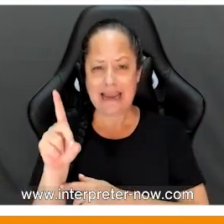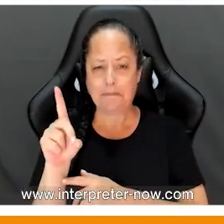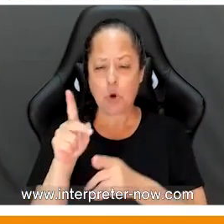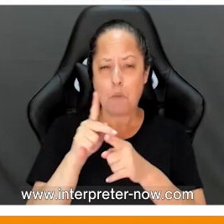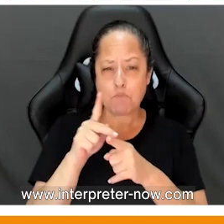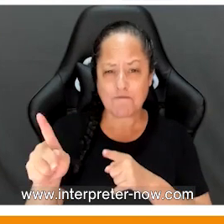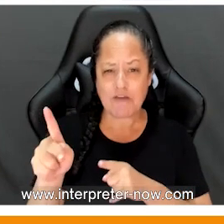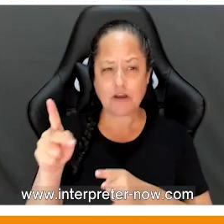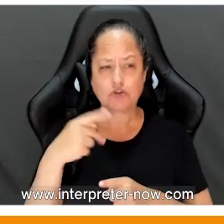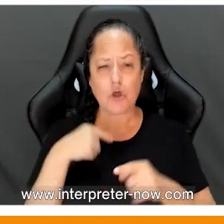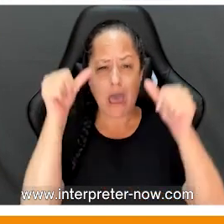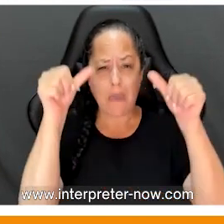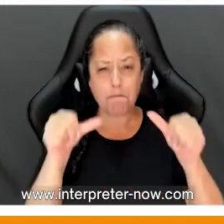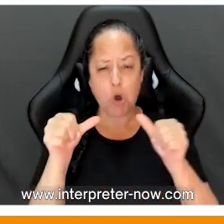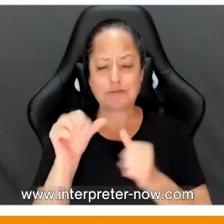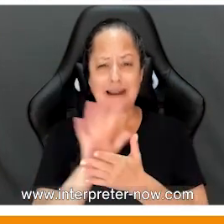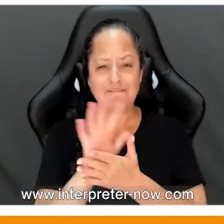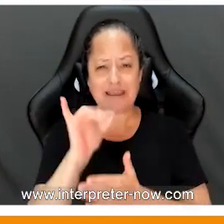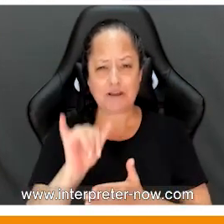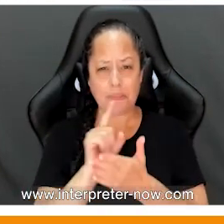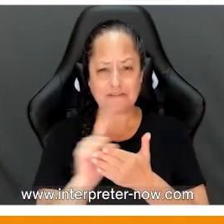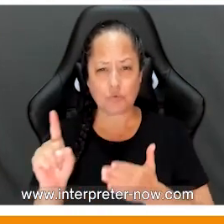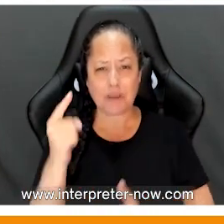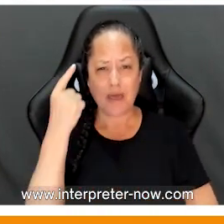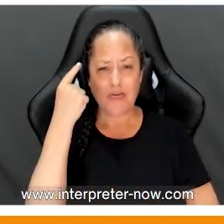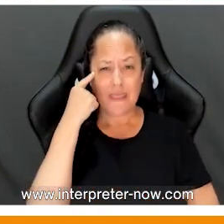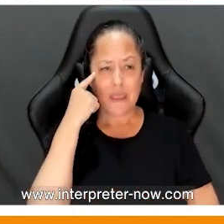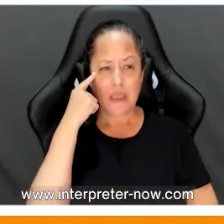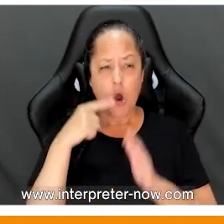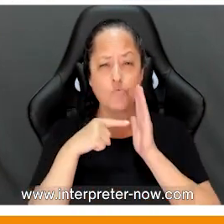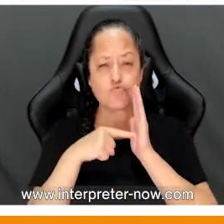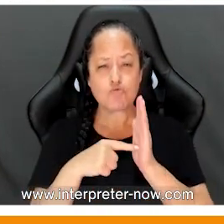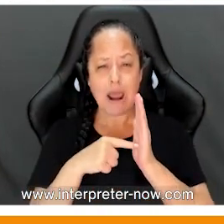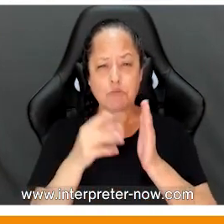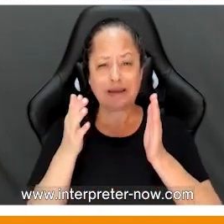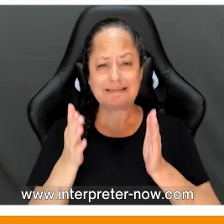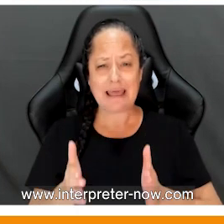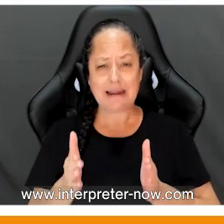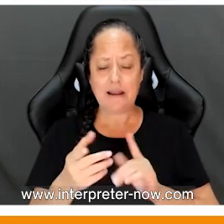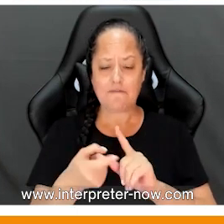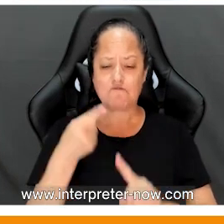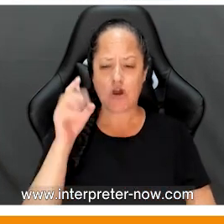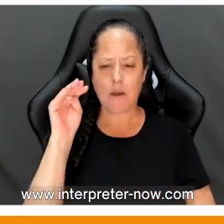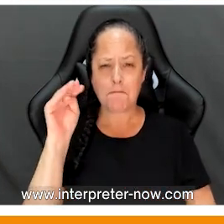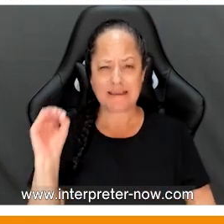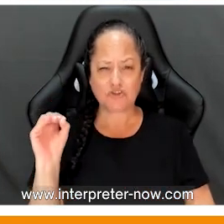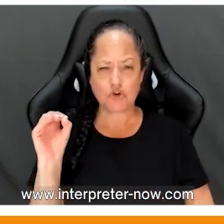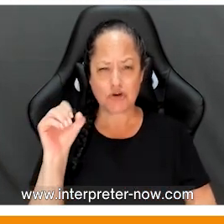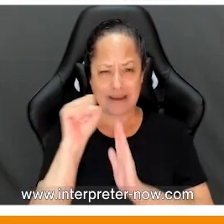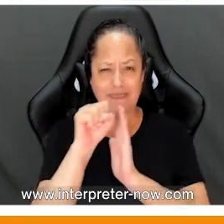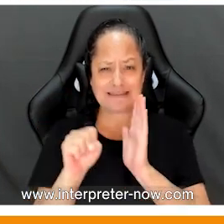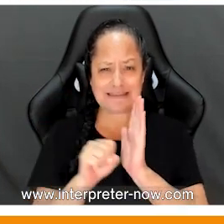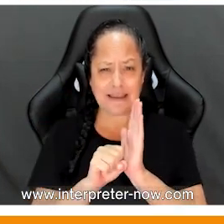There was even, I posted a video this week of, I think it was a representative from Missouri,